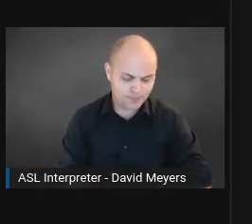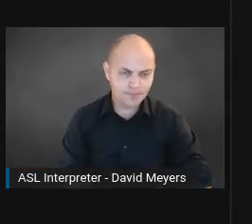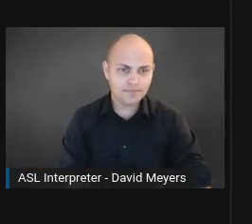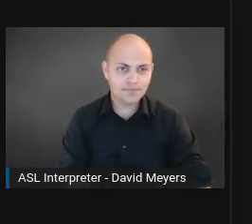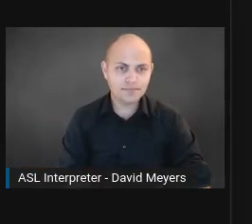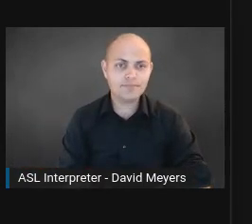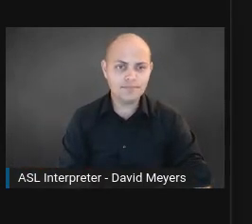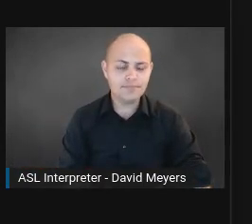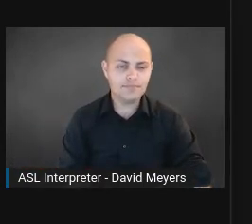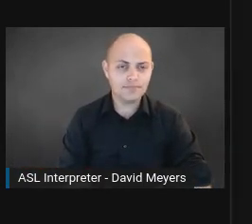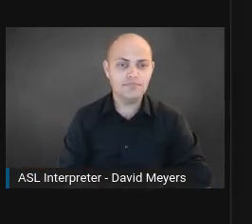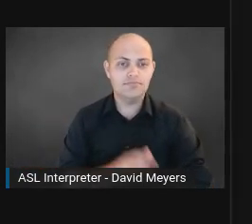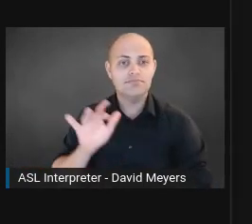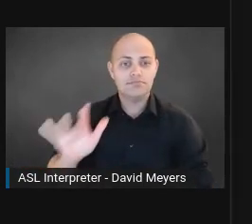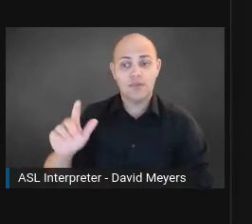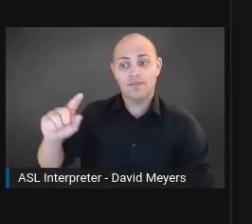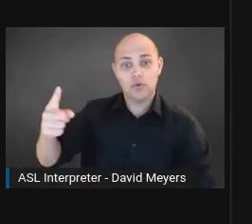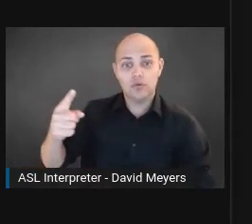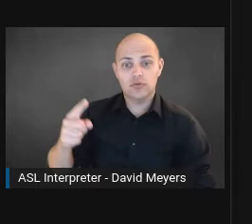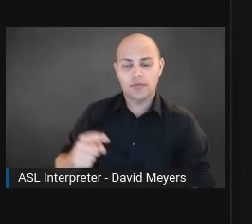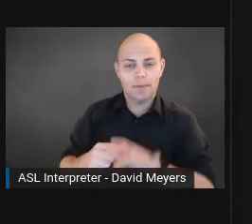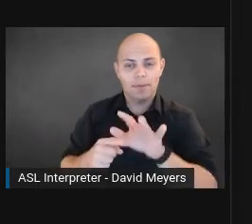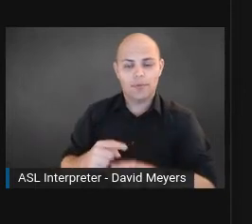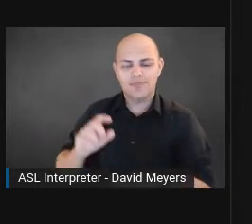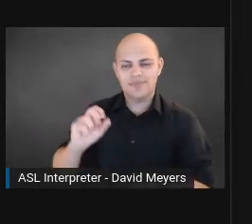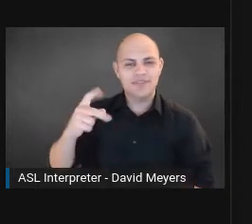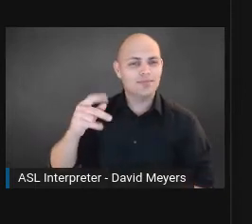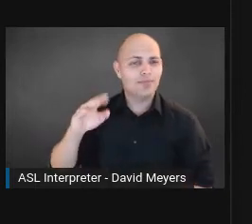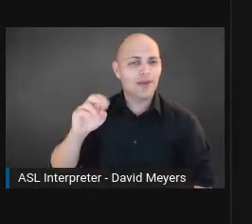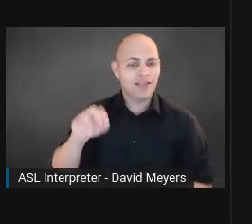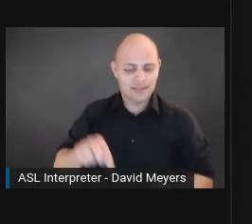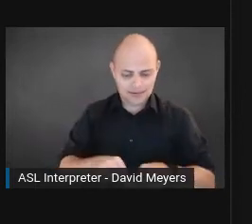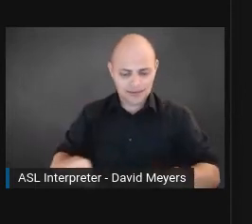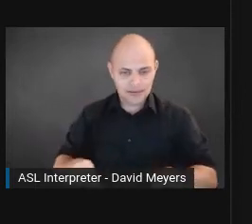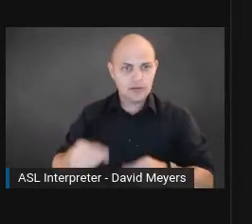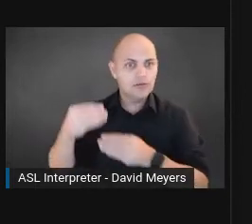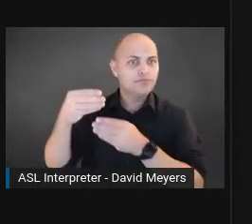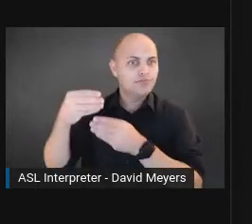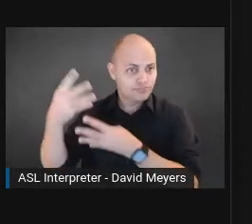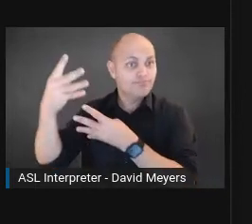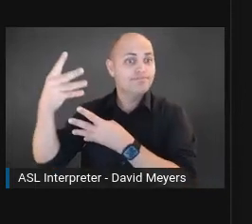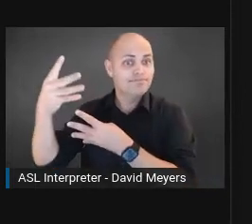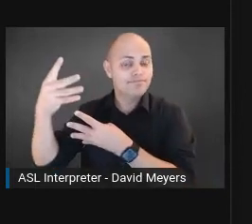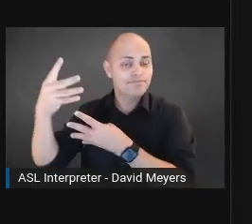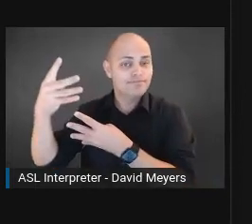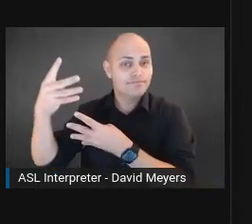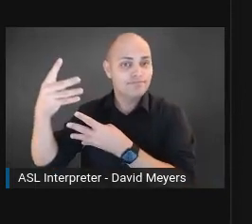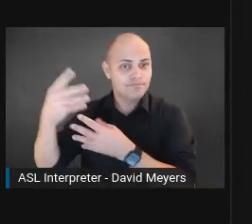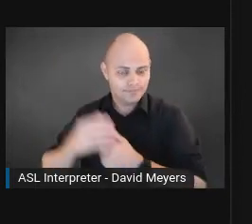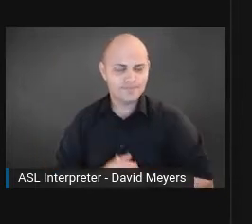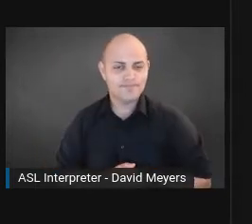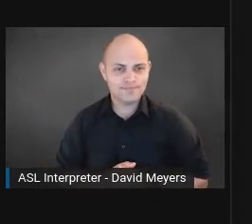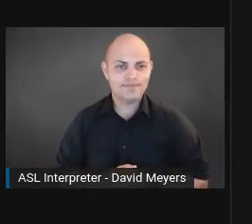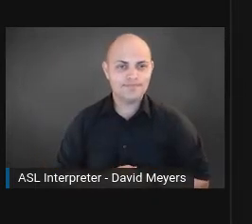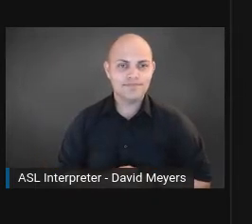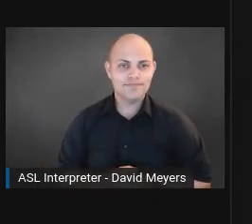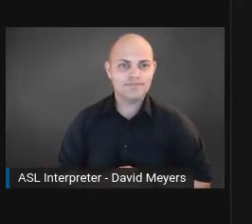and it opens right up. Now, If I tab again, it's going to focus on that Lorem ipsum because- it’ a focusable element. I’m going to tab out and close.